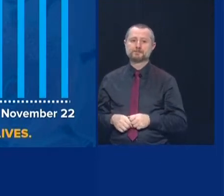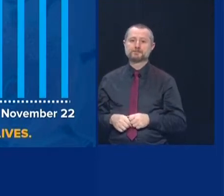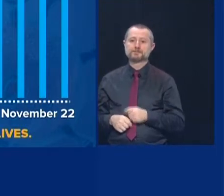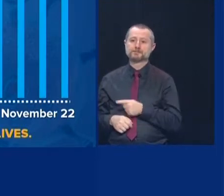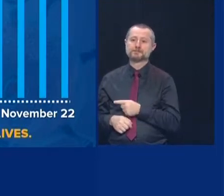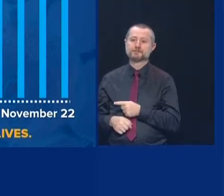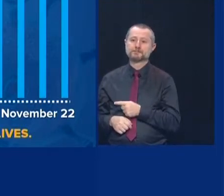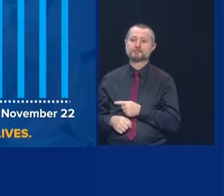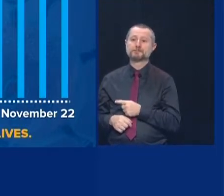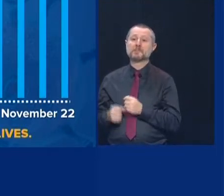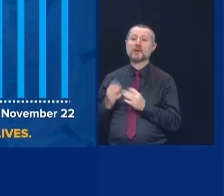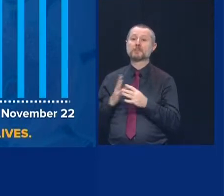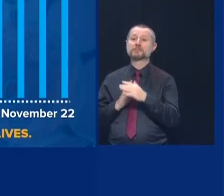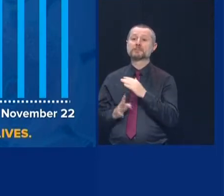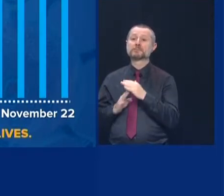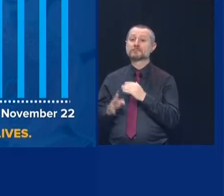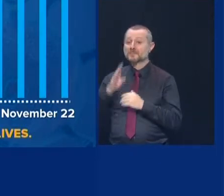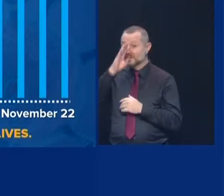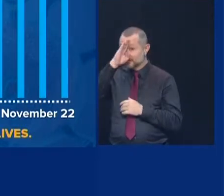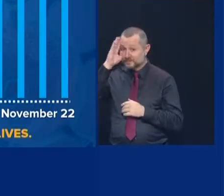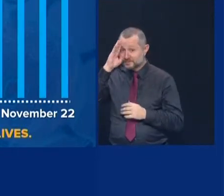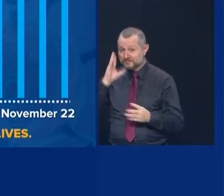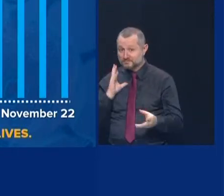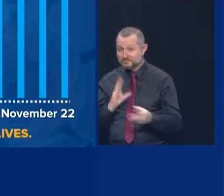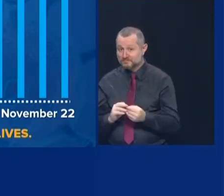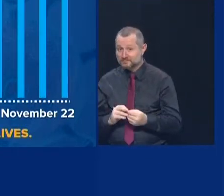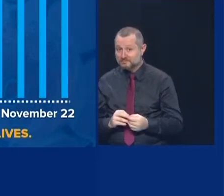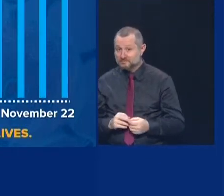YELLOW ZONE, ET CETERA. STATEN ISLAND IS A PROBLEM.